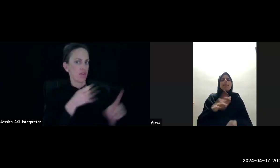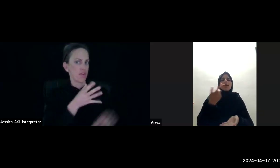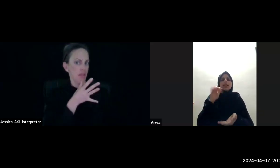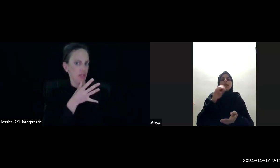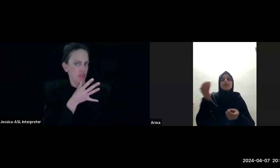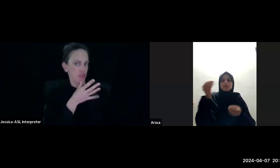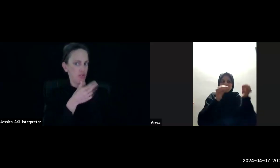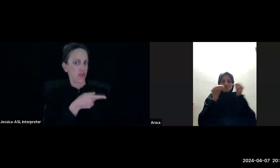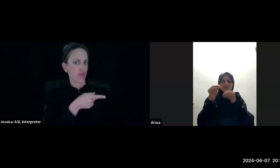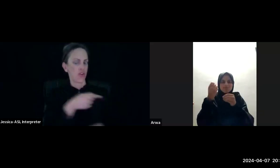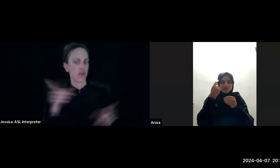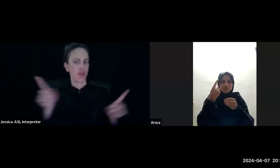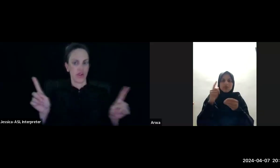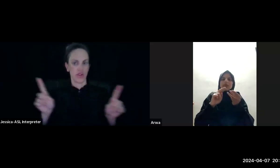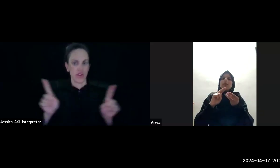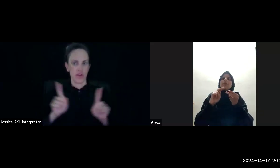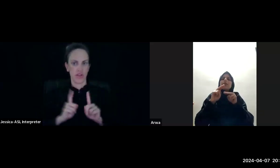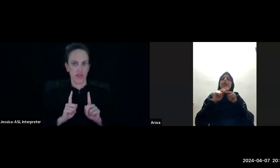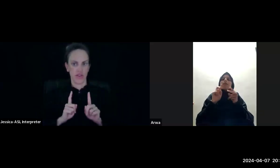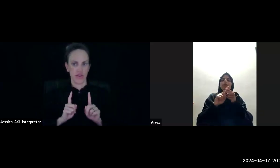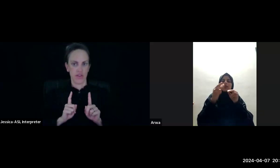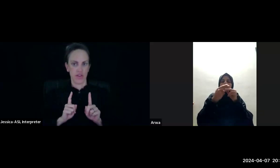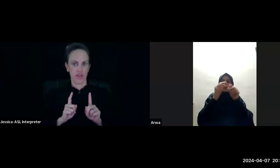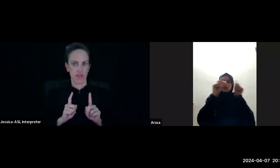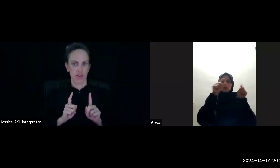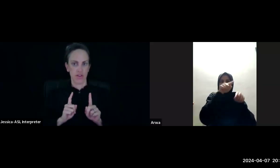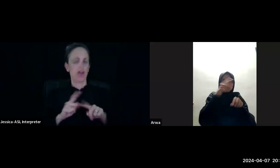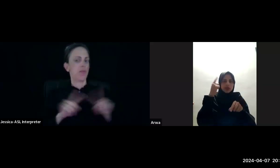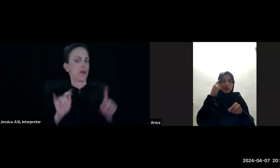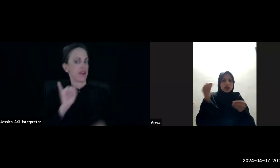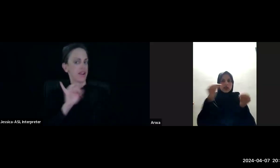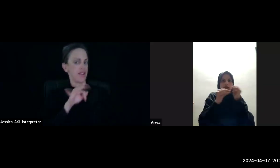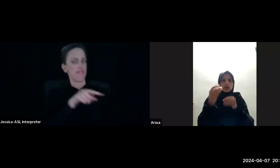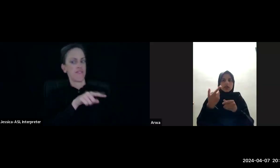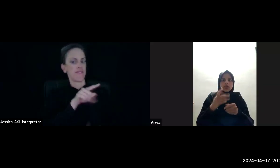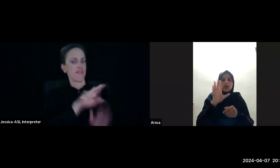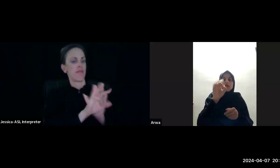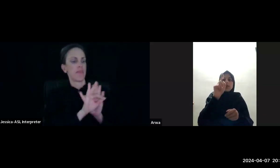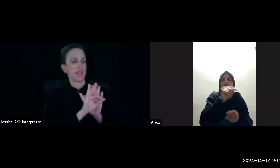whereas if it chooses the right copy it would not be affected okay. there's a 50/50% chance of the